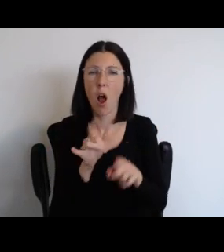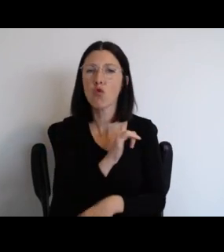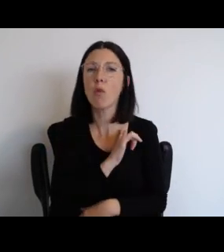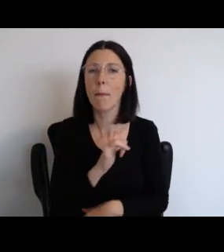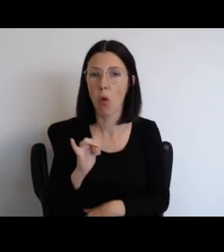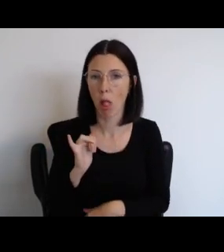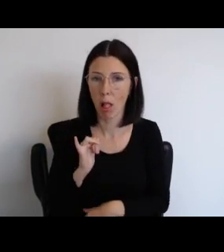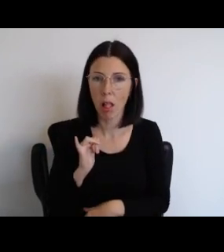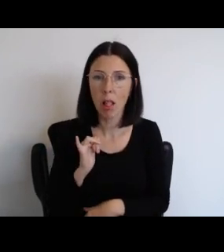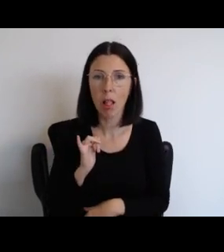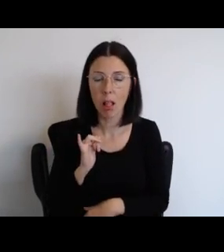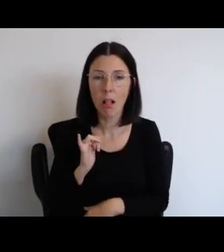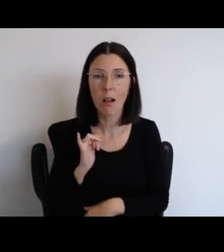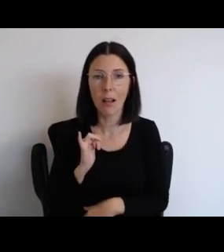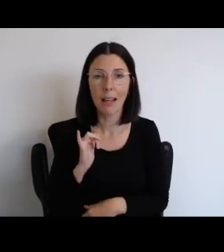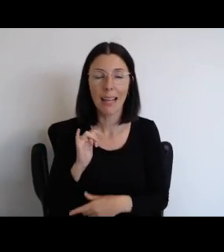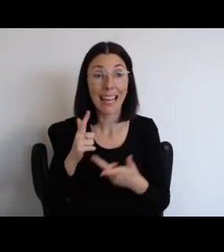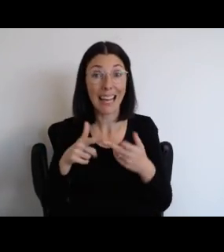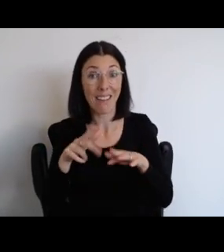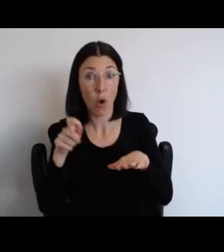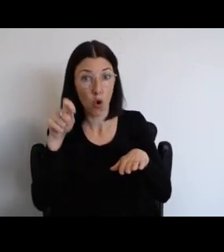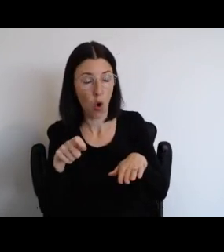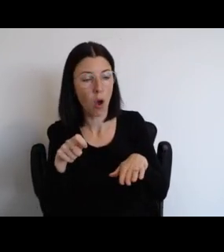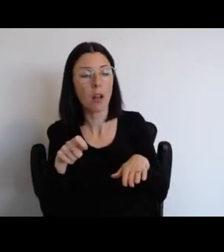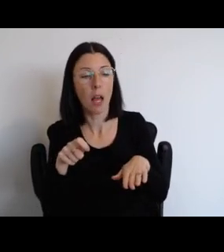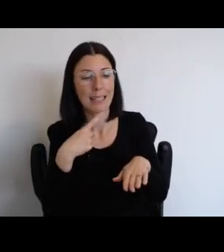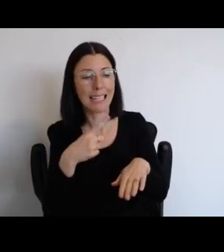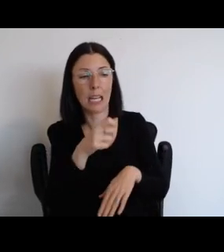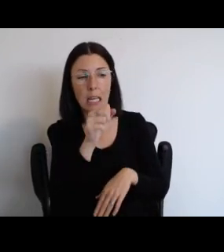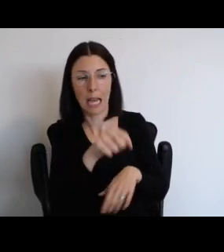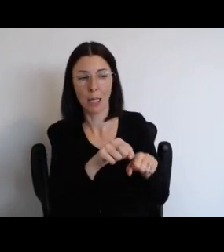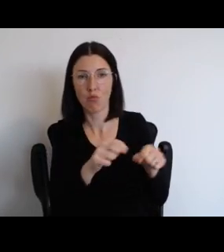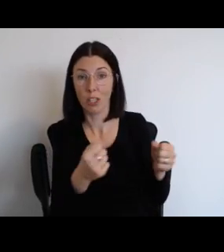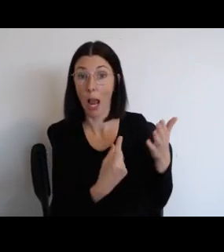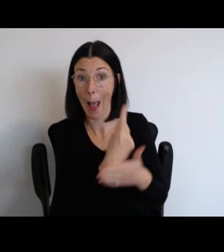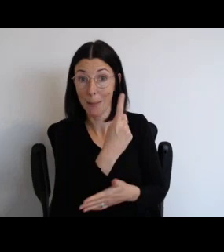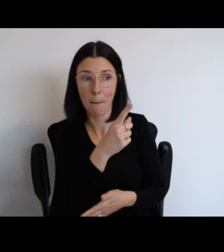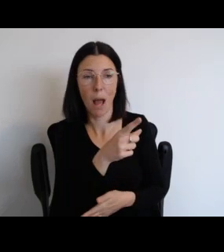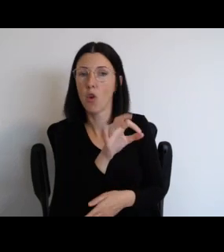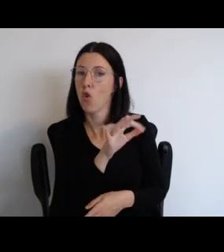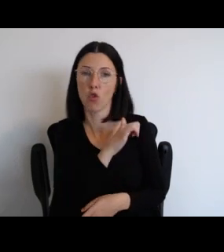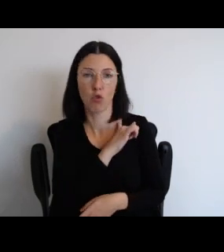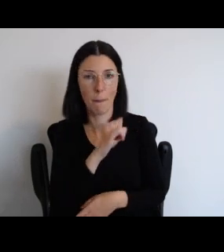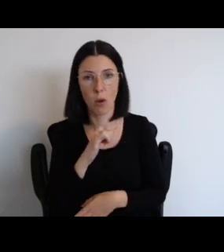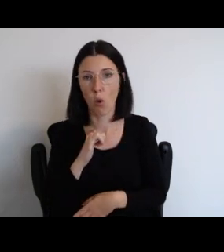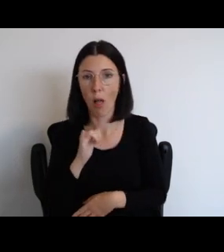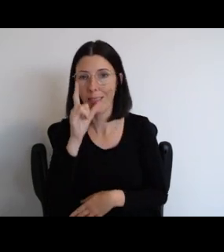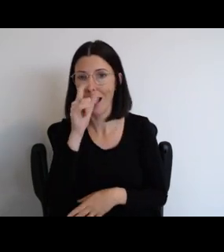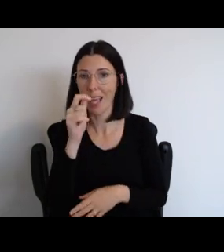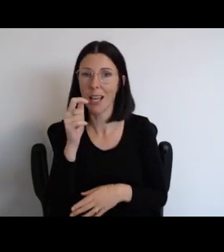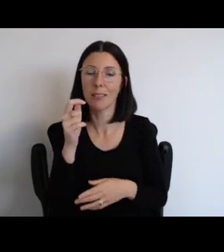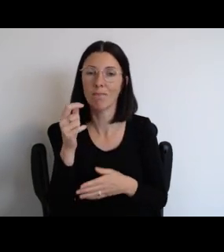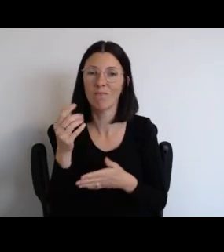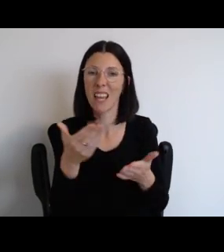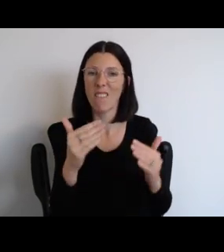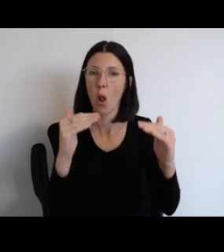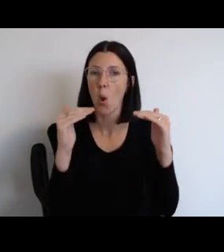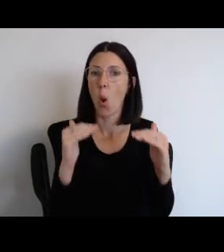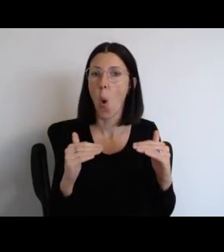that it occurred but it's not at a criminal level then they can impose law penalties so a bond so